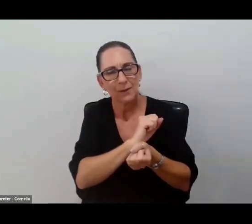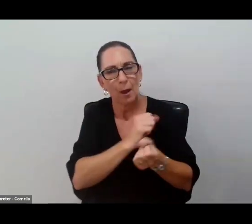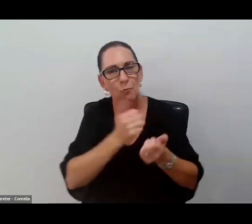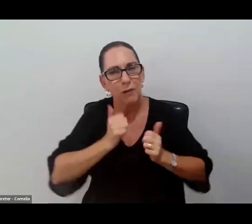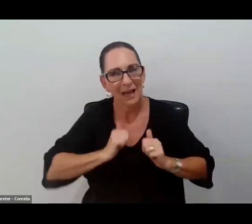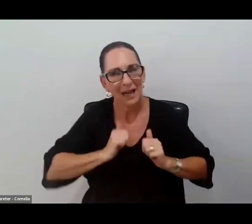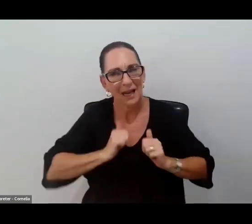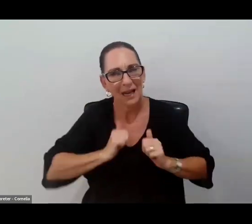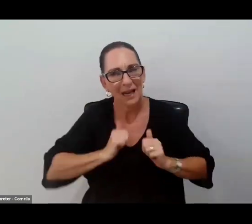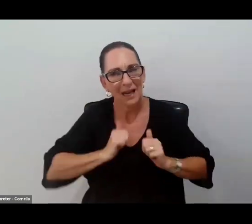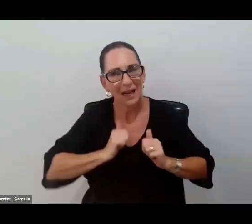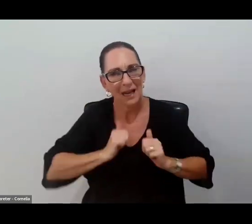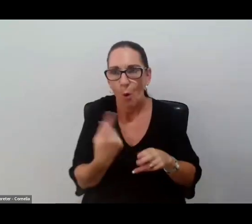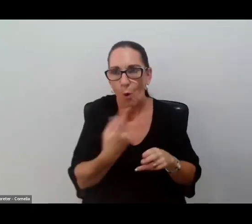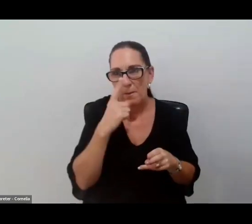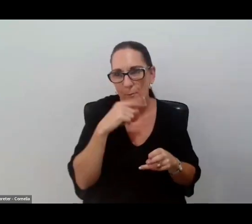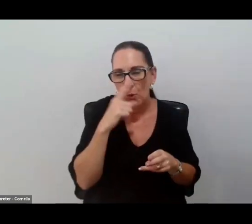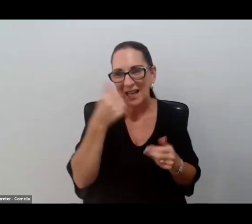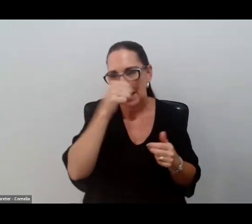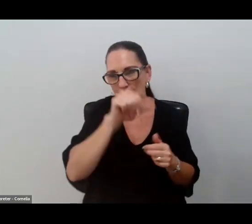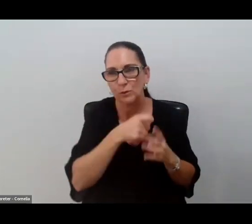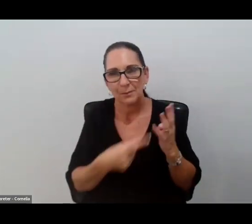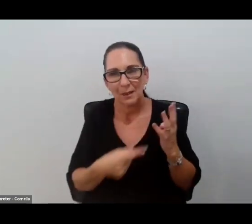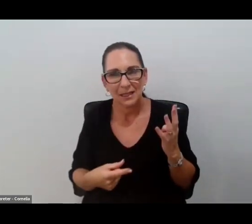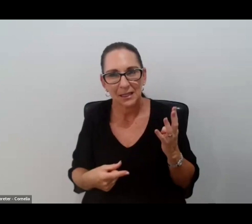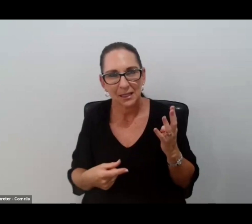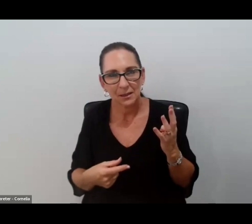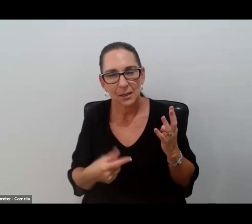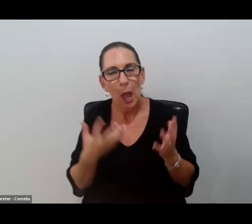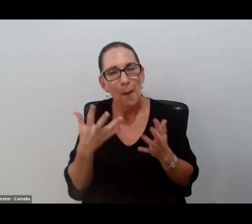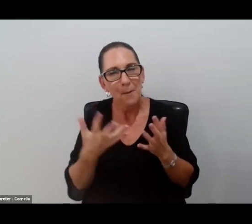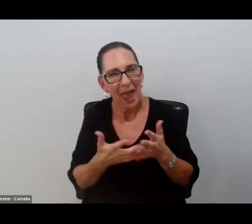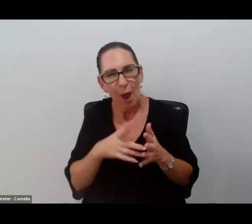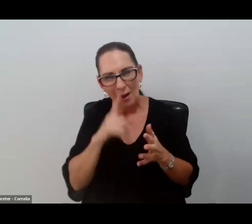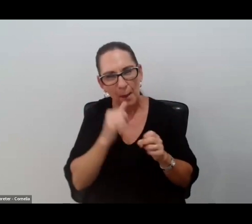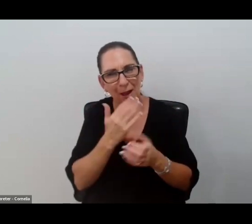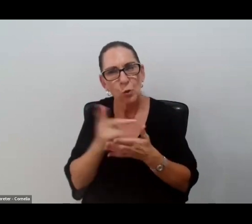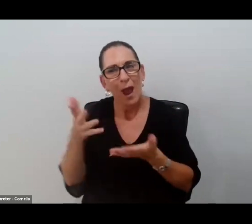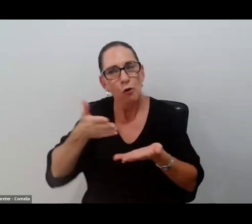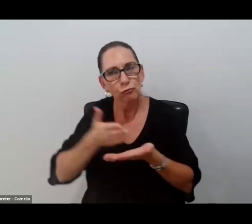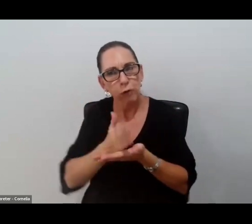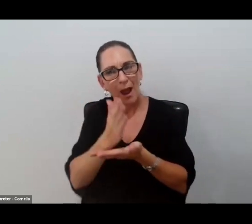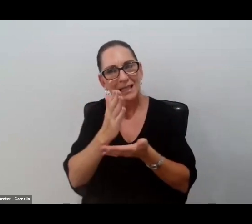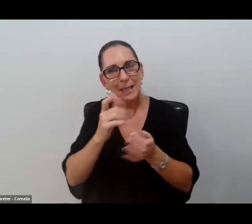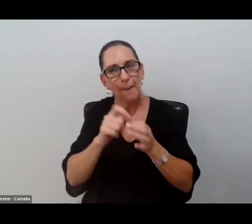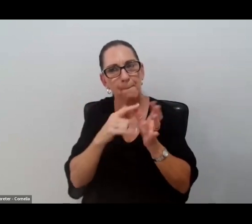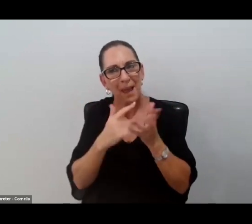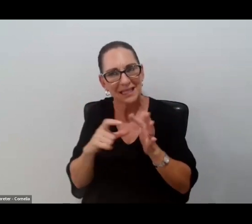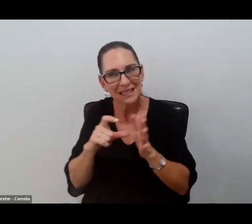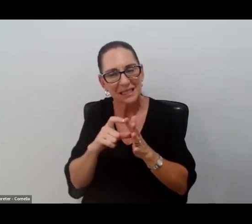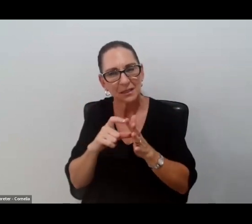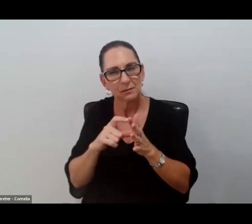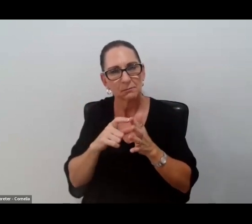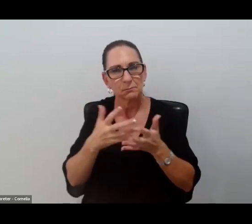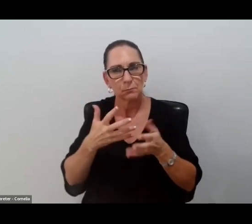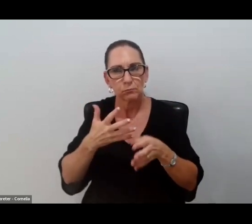we ensure this research leads to rights-based practical alternatives. Over to you, Catherine.